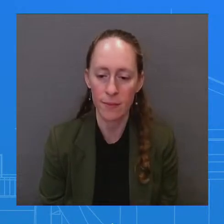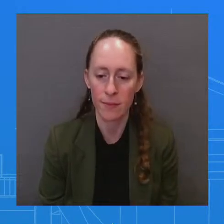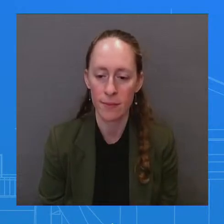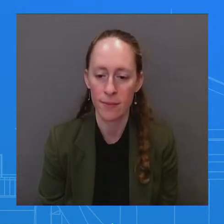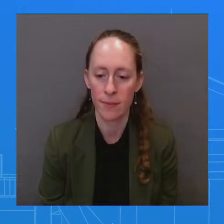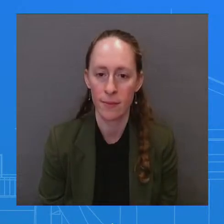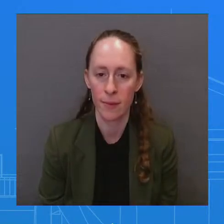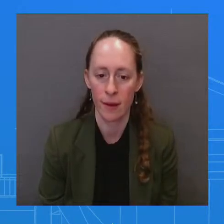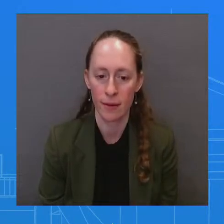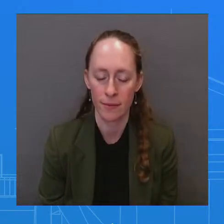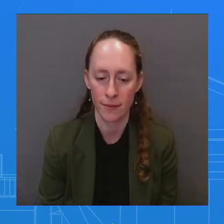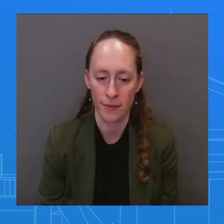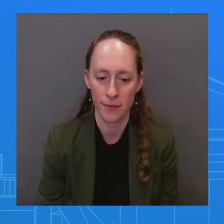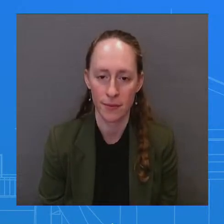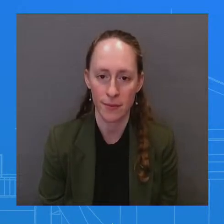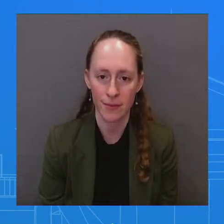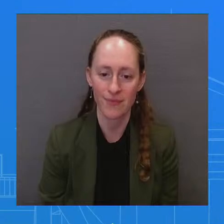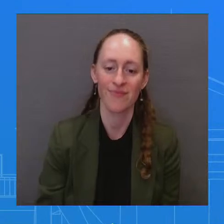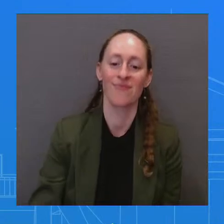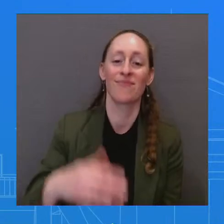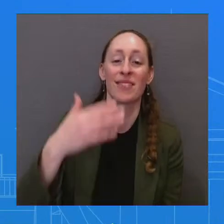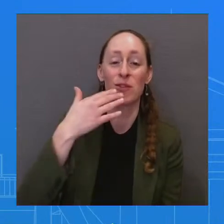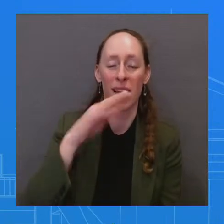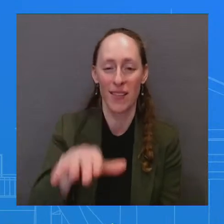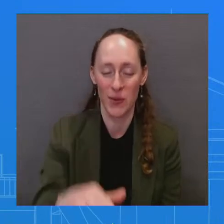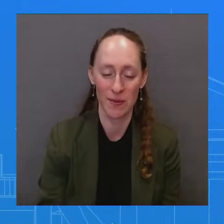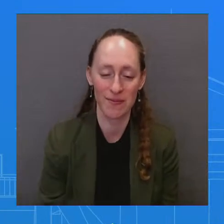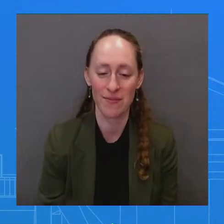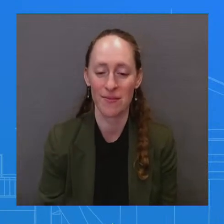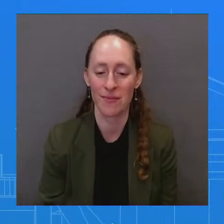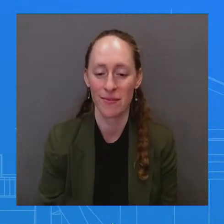Ms. Jean-Pierre: Good afternoon, everyone. The Press: Good afternoon. Ms. Jean-Pierre: I hope everyone had a restful